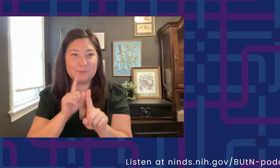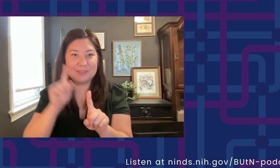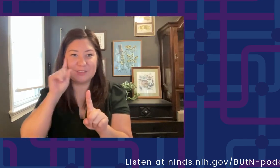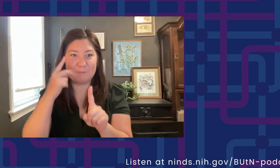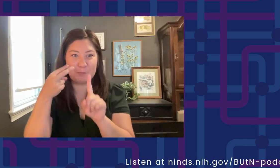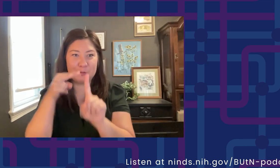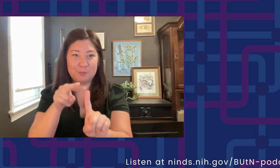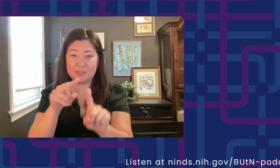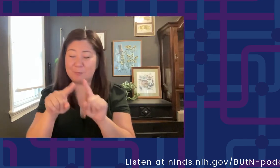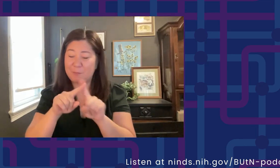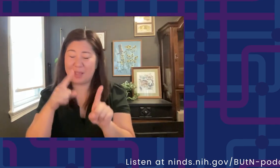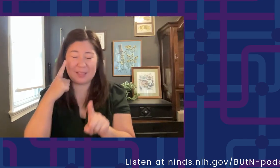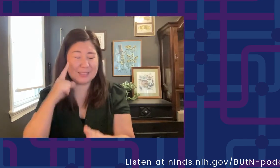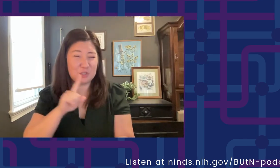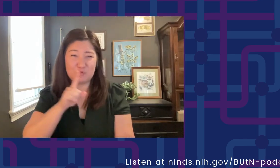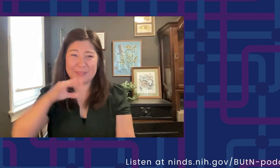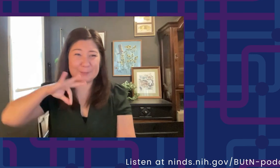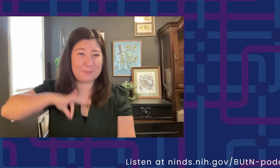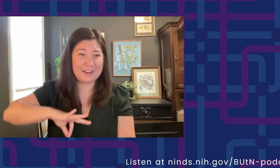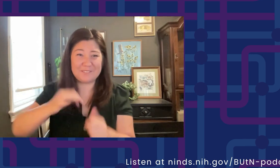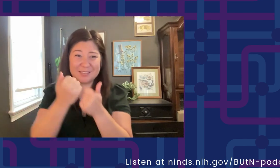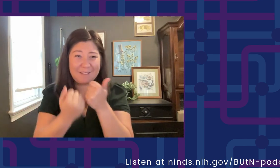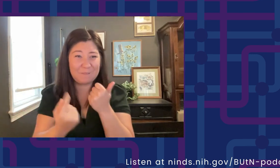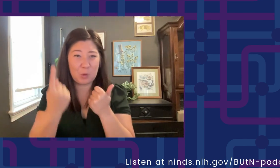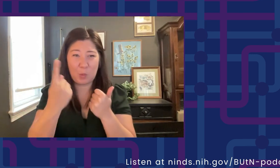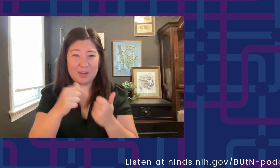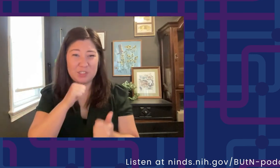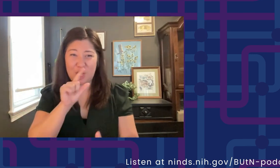Alicia Wooten: I'll also add, I know that there's a lot of things that come from